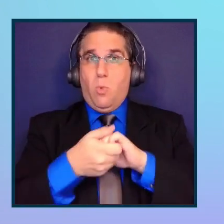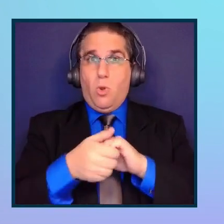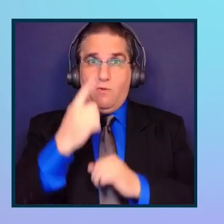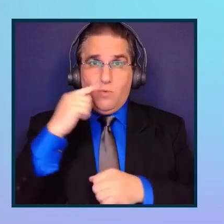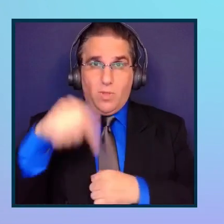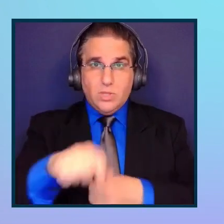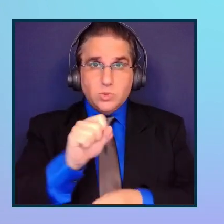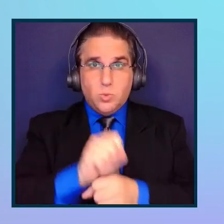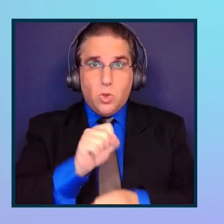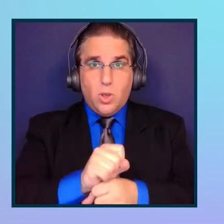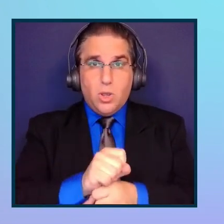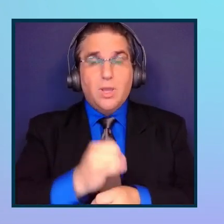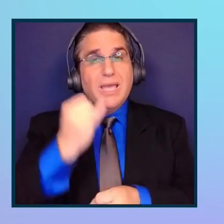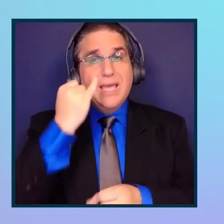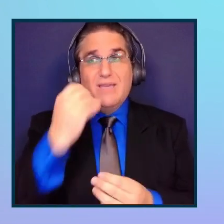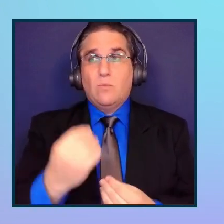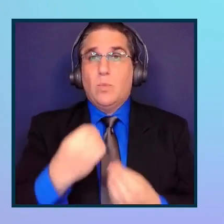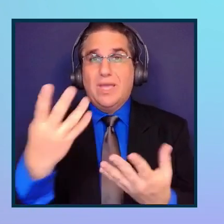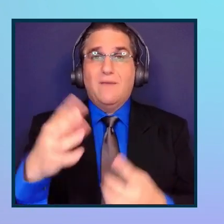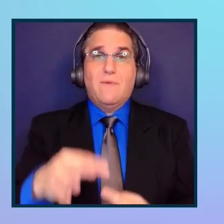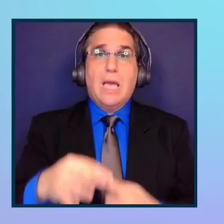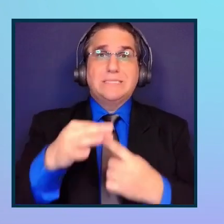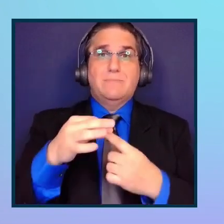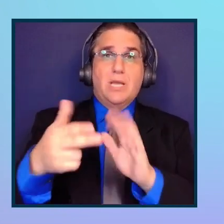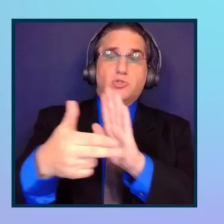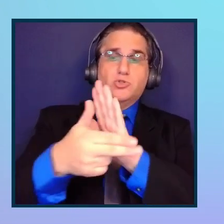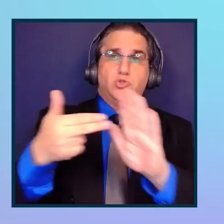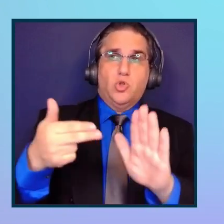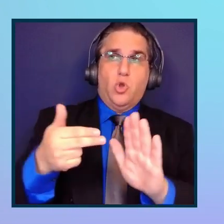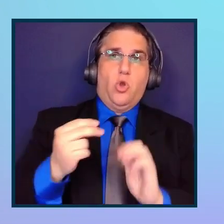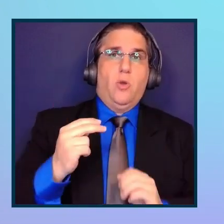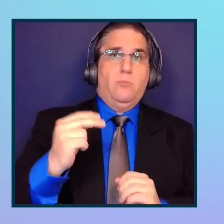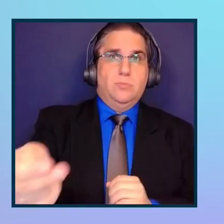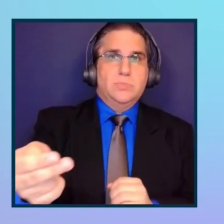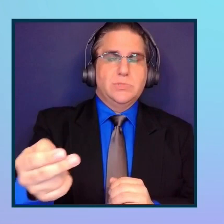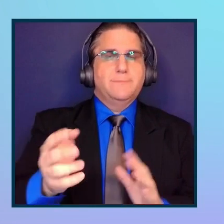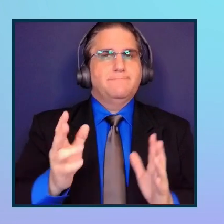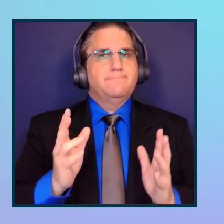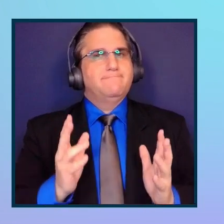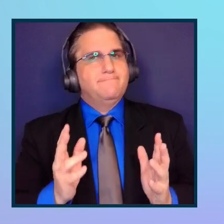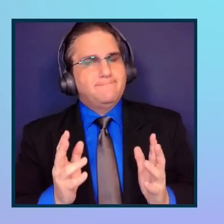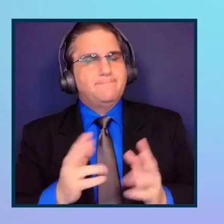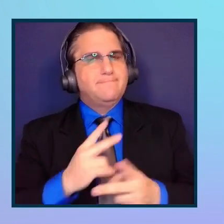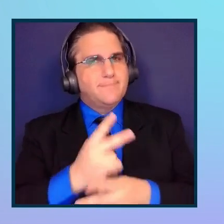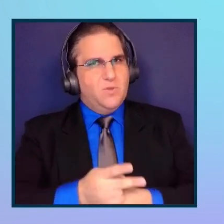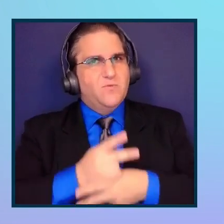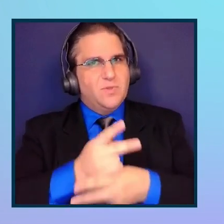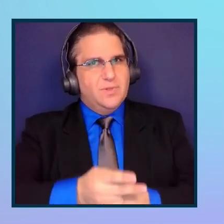when we're giving them special designated terms. And so that to me is what status means,